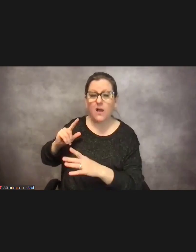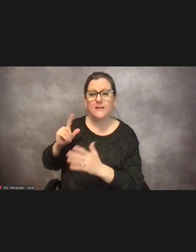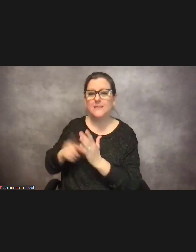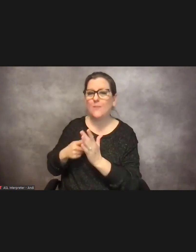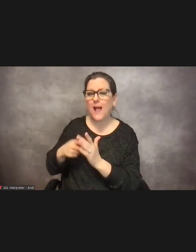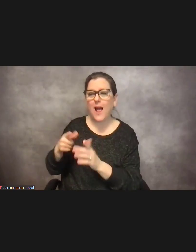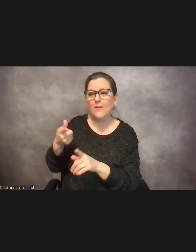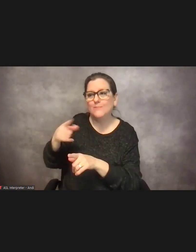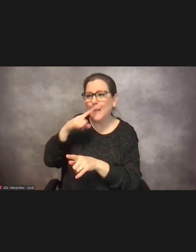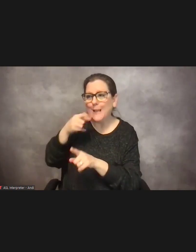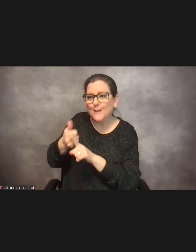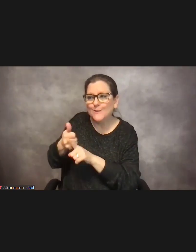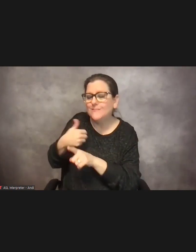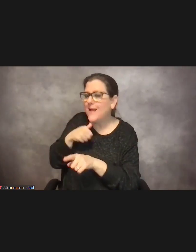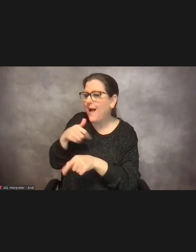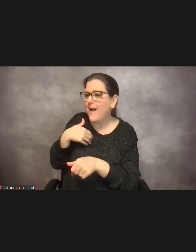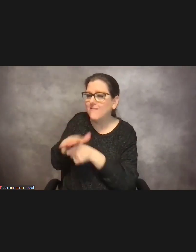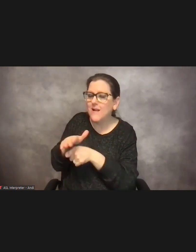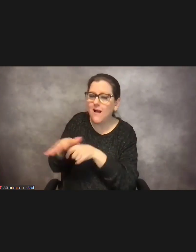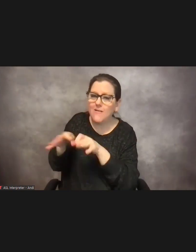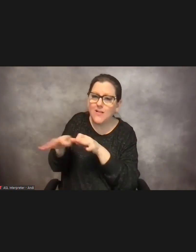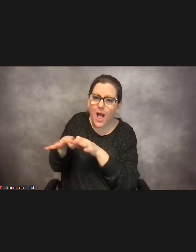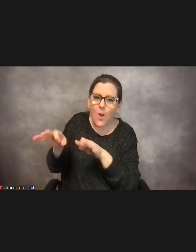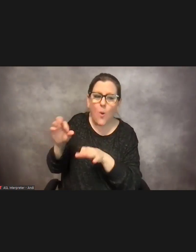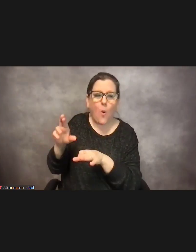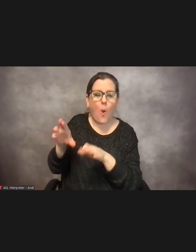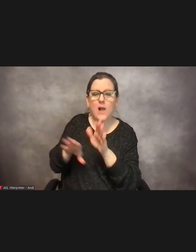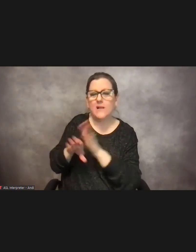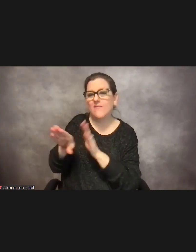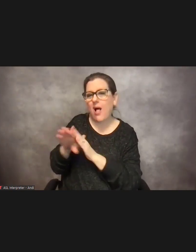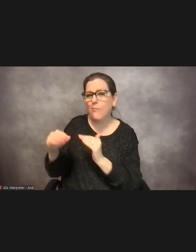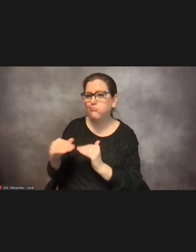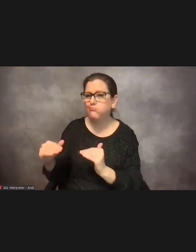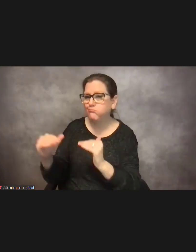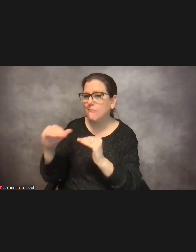It could be, um, you know, the inability to condition can be related to a variety of factors, such as language barriers, um,